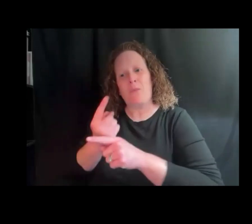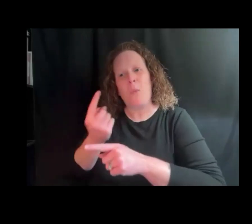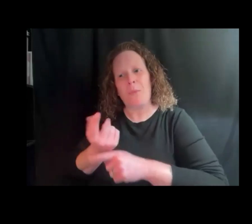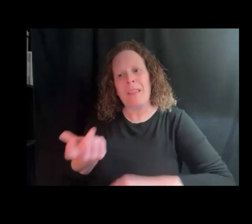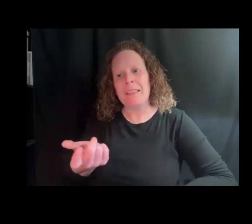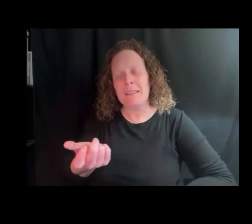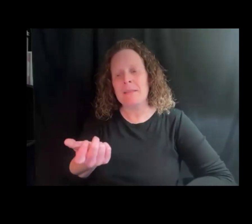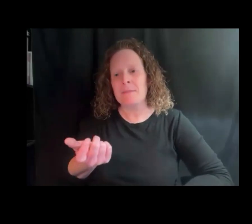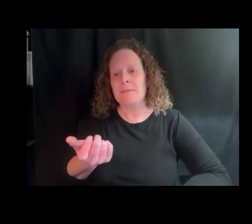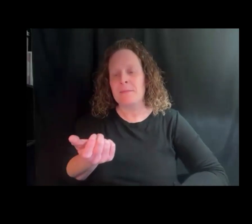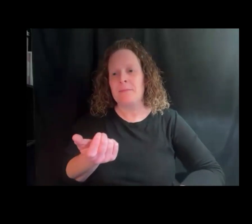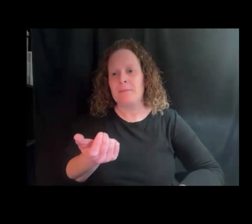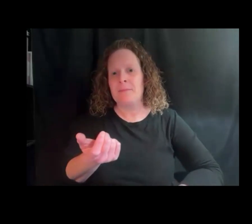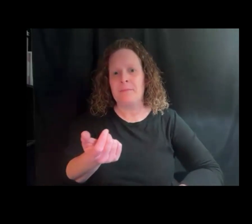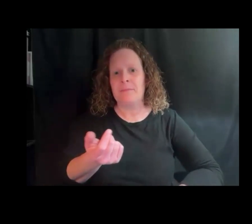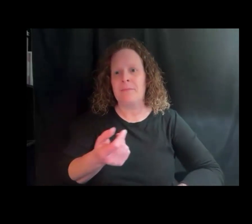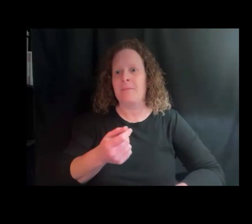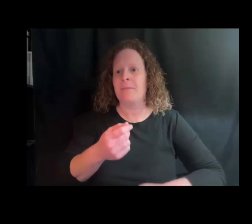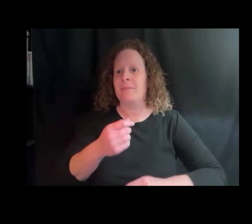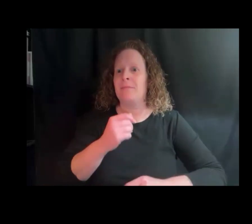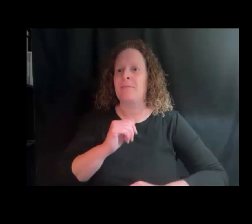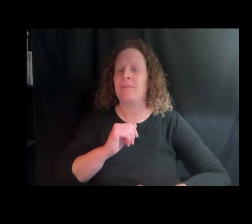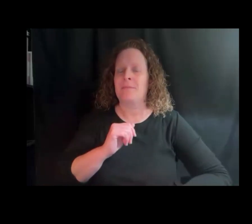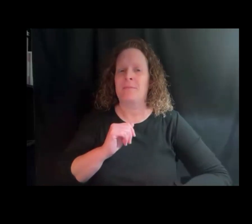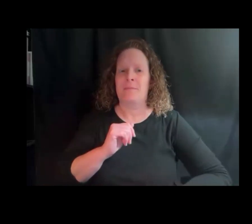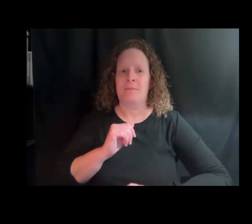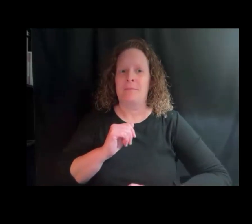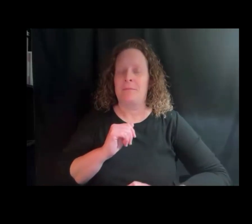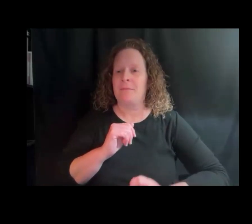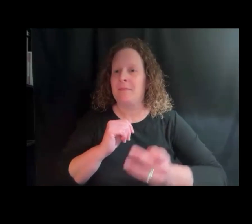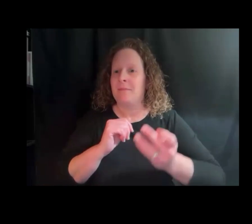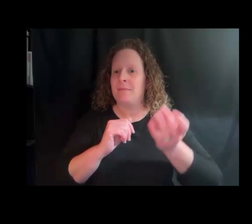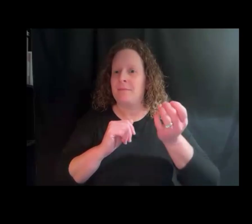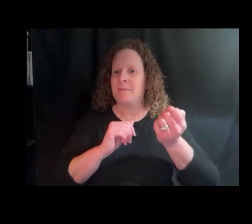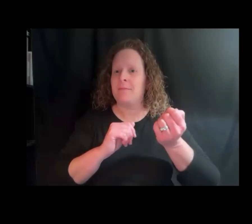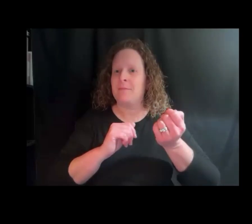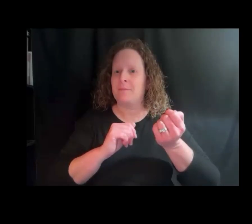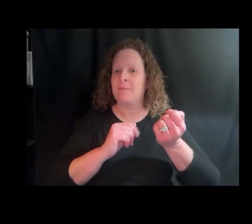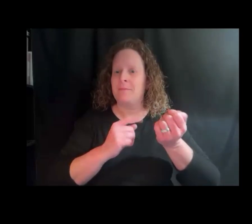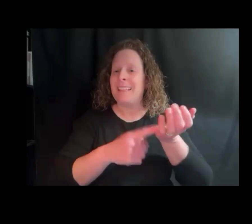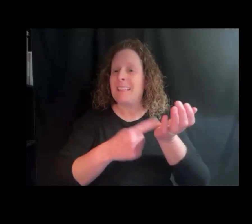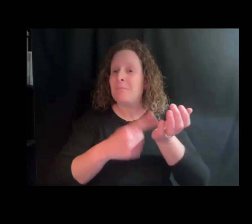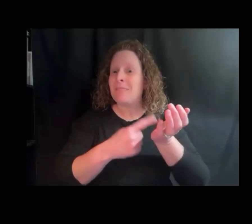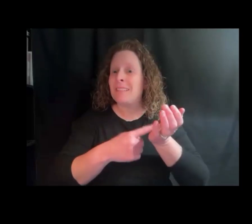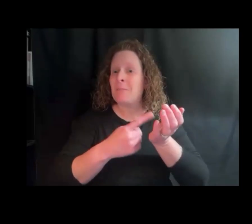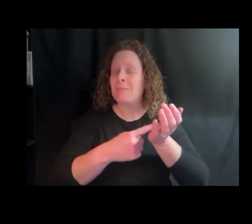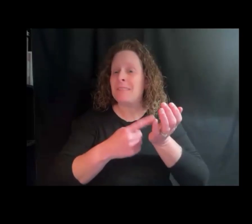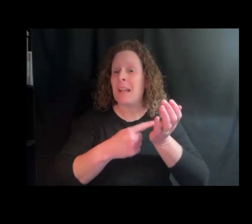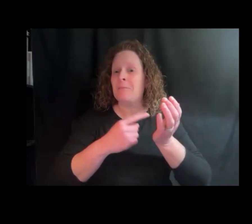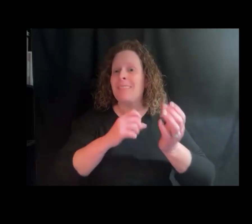socialize then they are gonna have a bigger disability when they get out into the world dealing with adults.